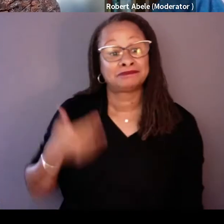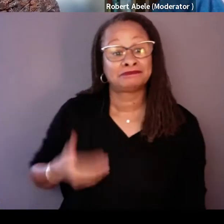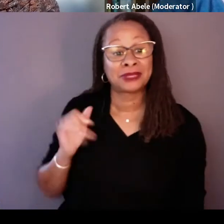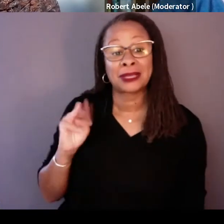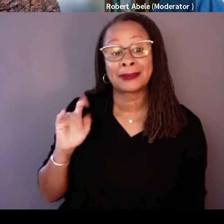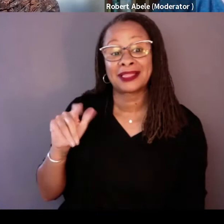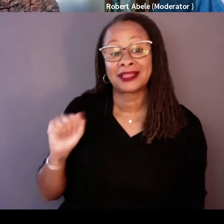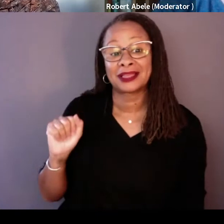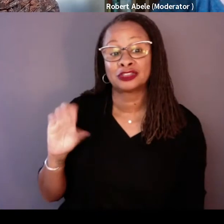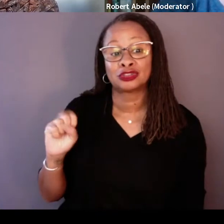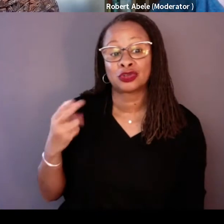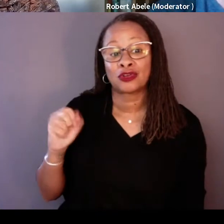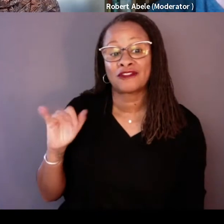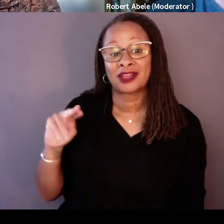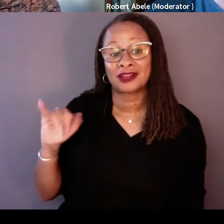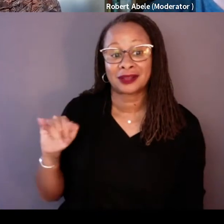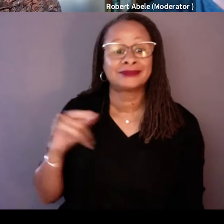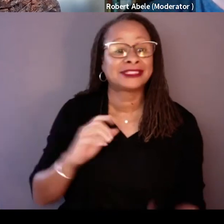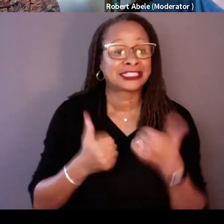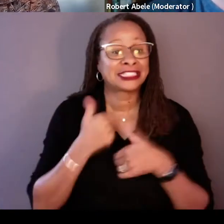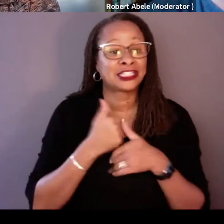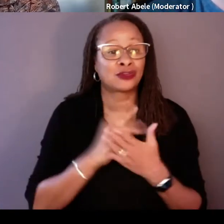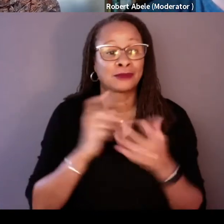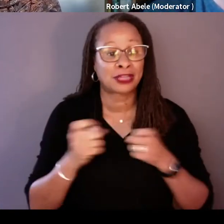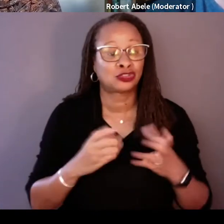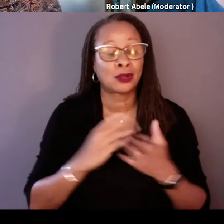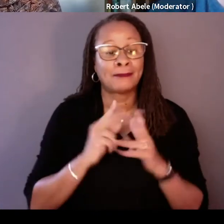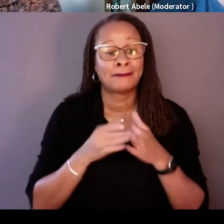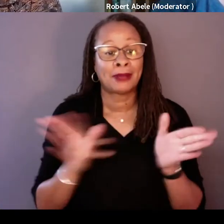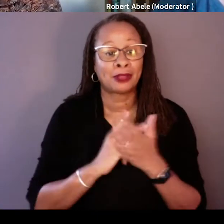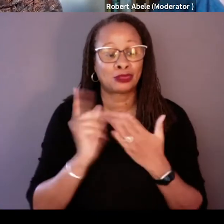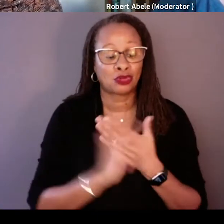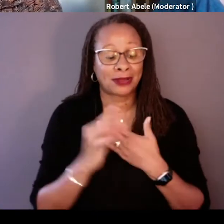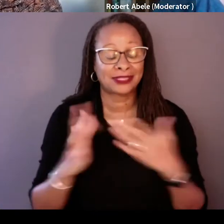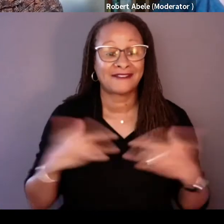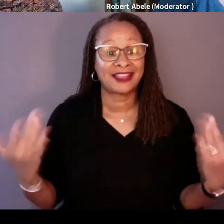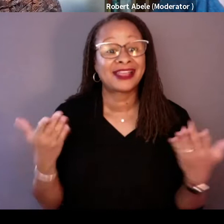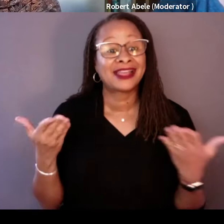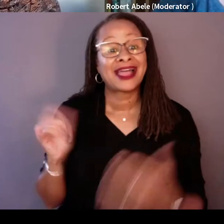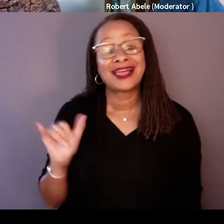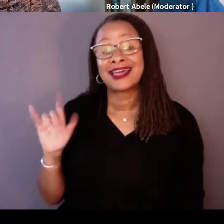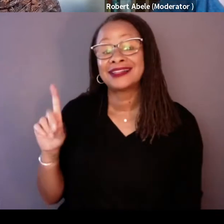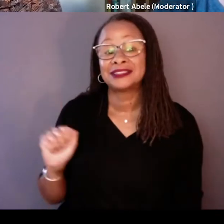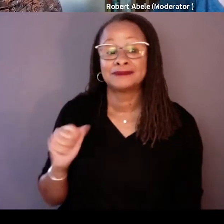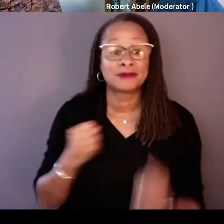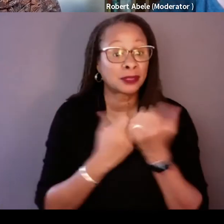and I'm the senior manager of public programs and events here at the IDA. I wanna thank our sponsors, KCRW and Variety.